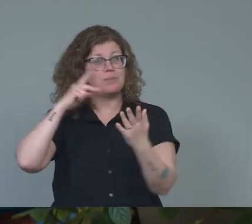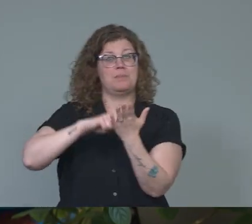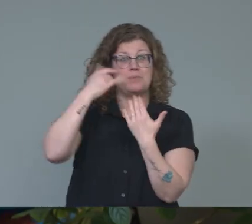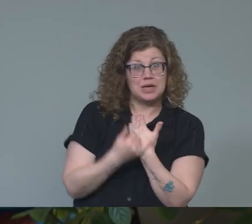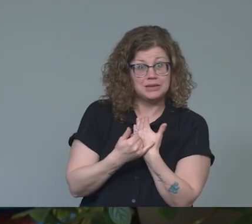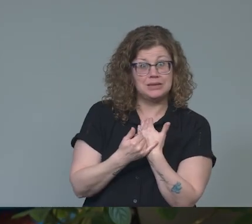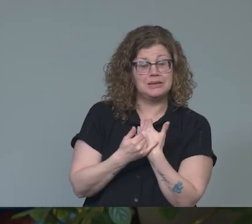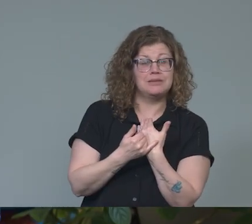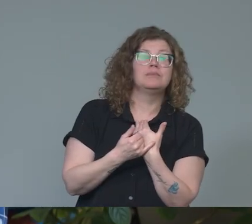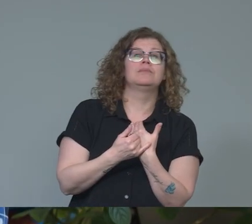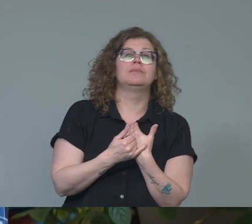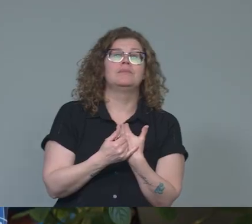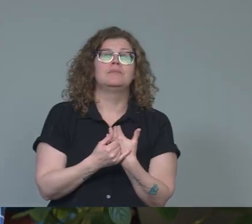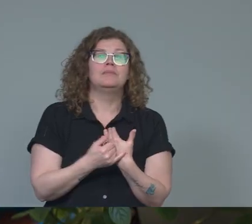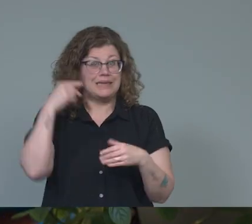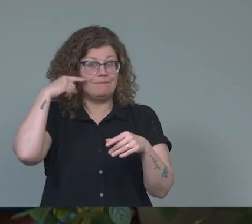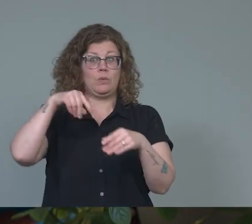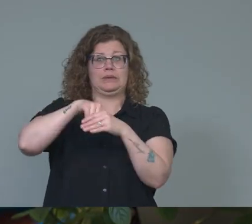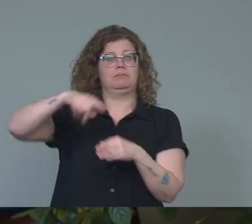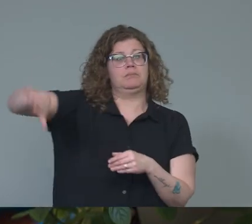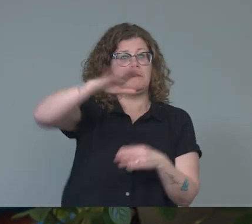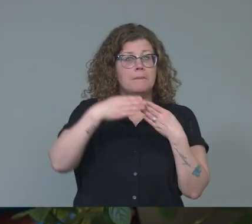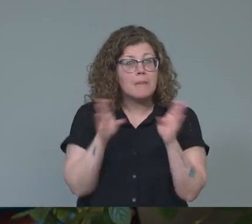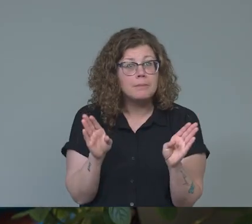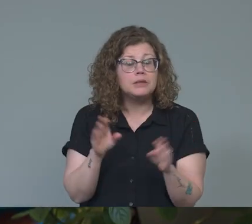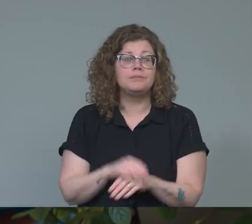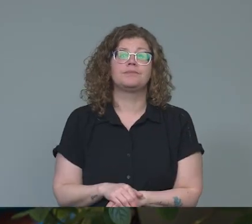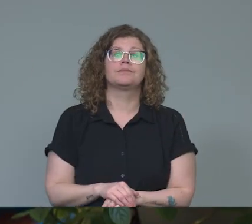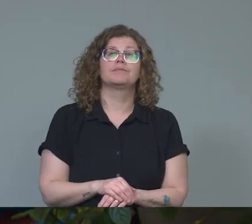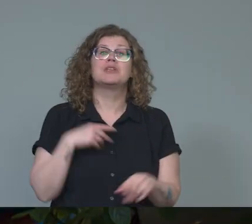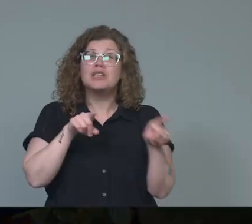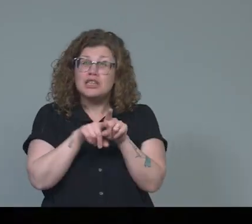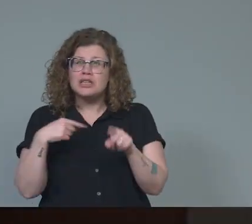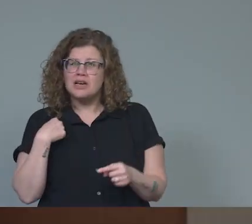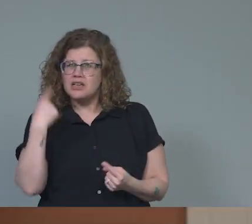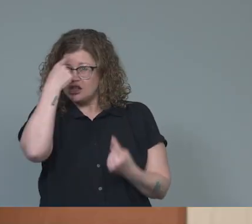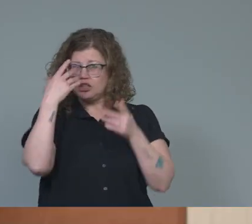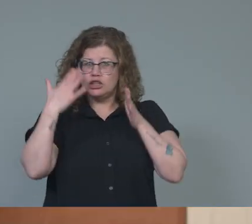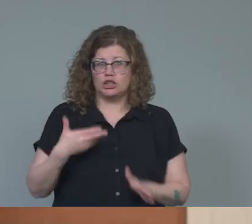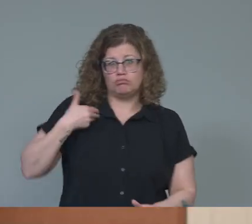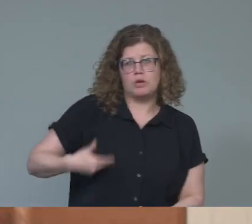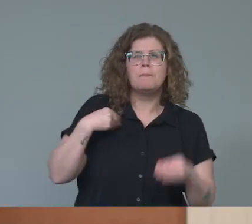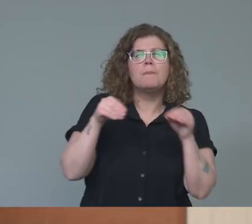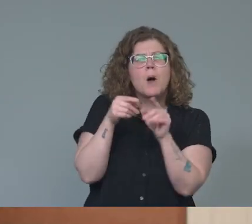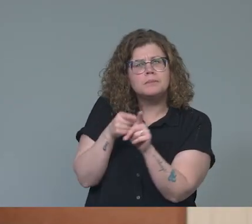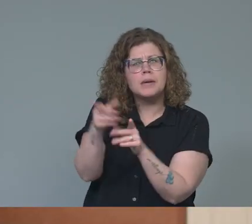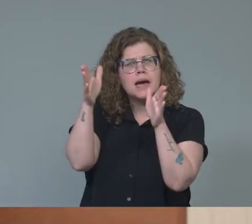from what I'm thinking, I would have been very wrong. So here's a list of many of the elements